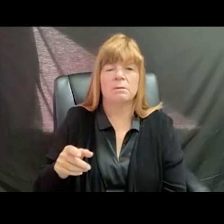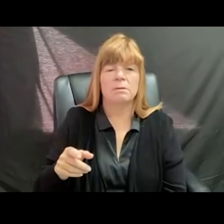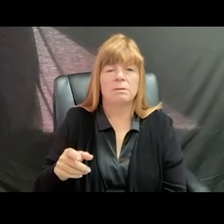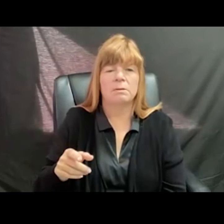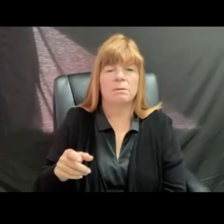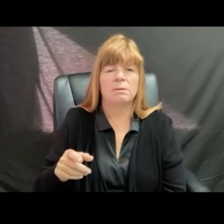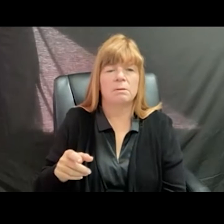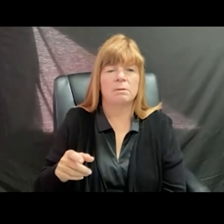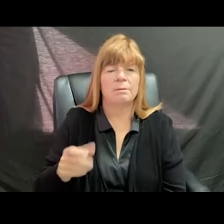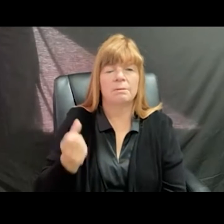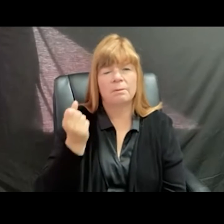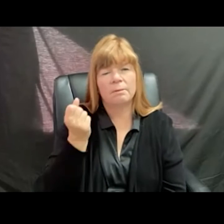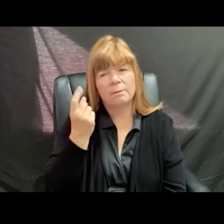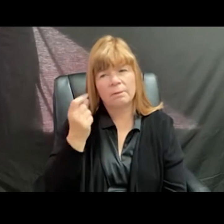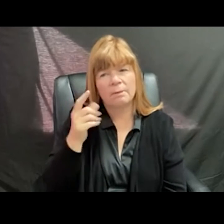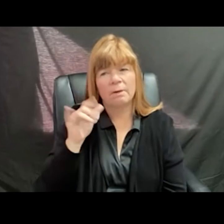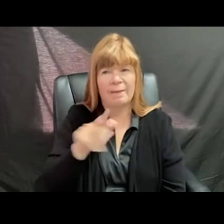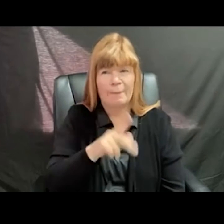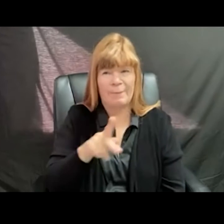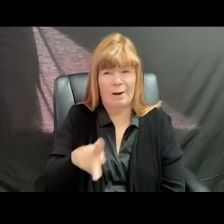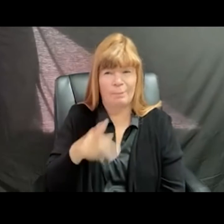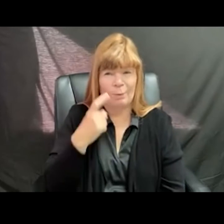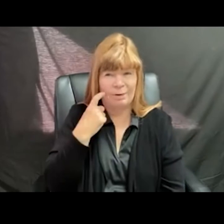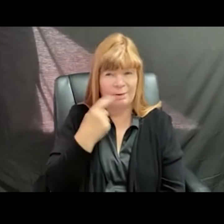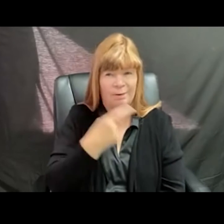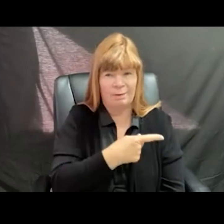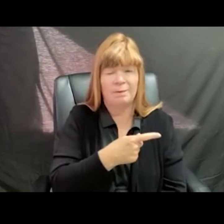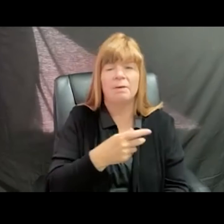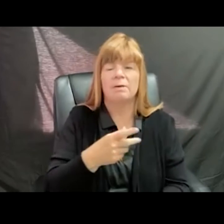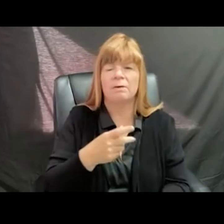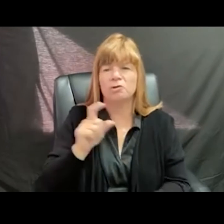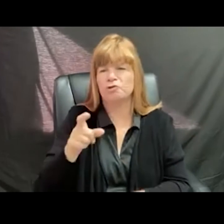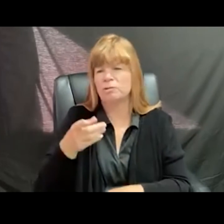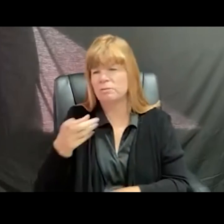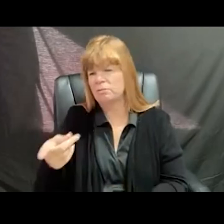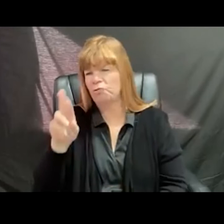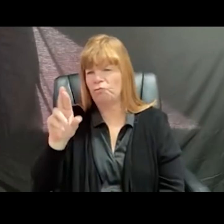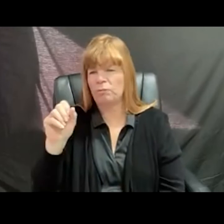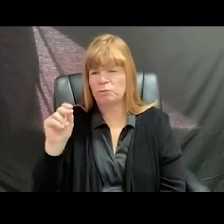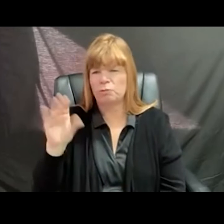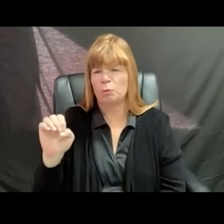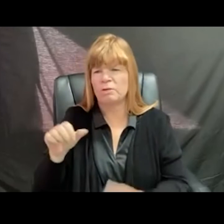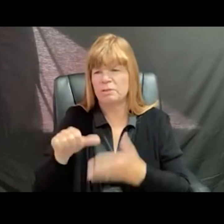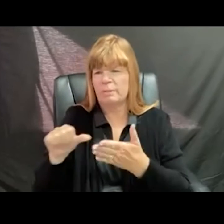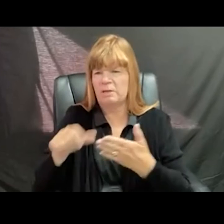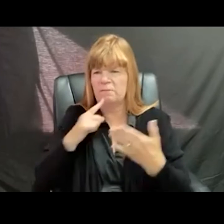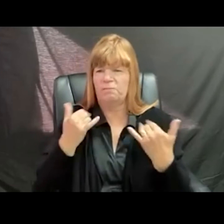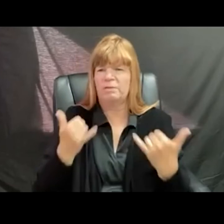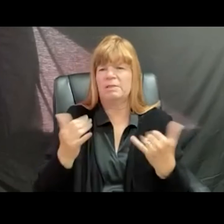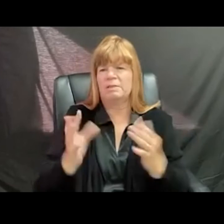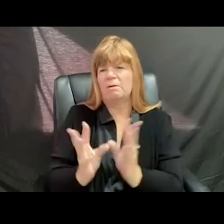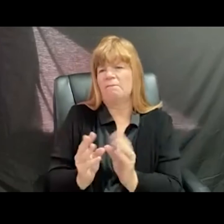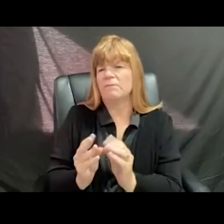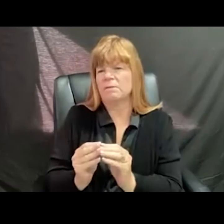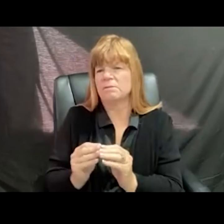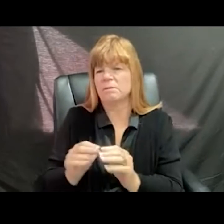again that PowerPoint should be on the resource page for VR as a vendor for this event